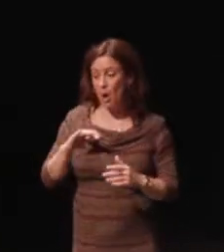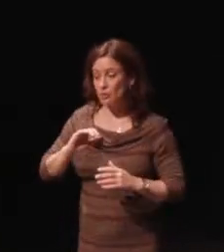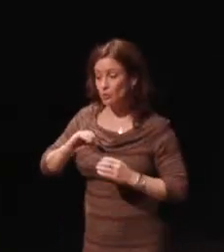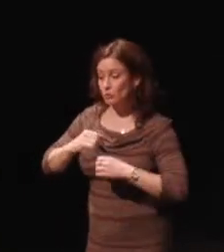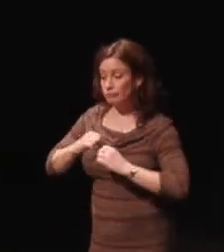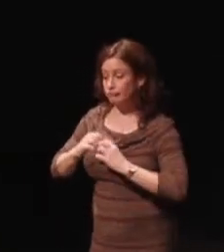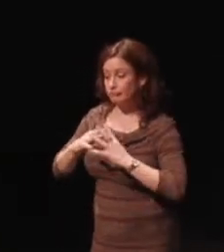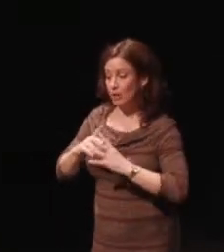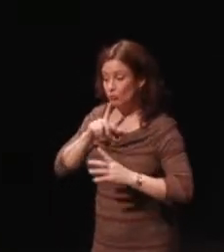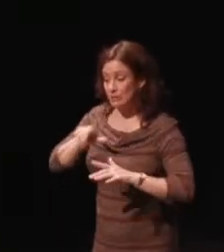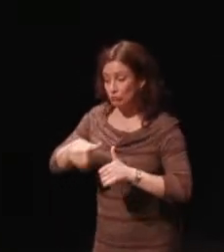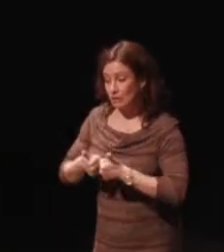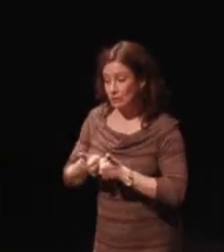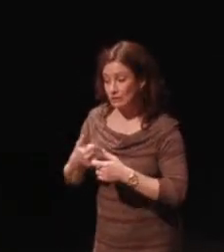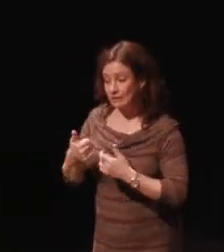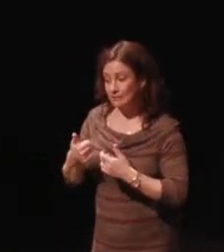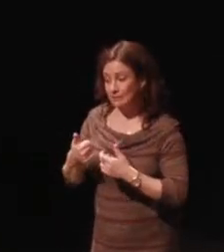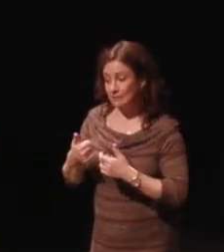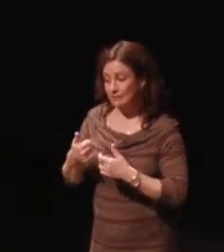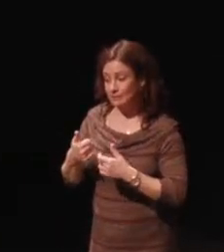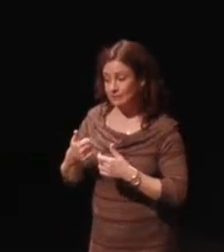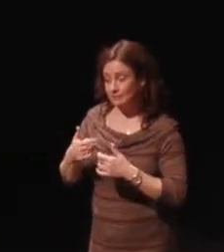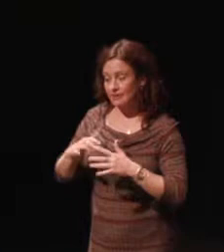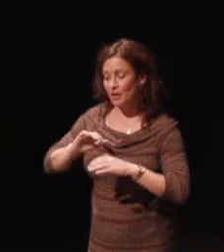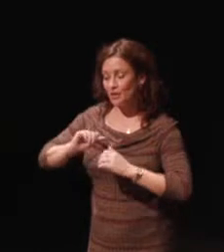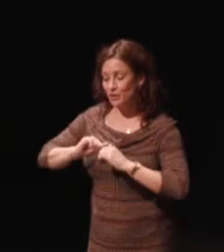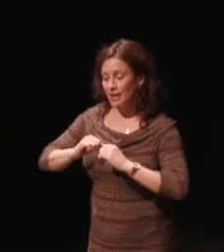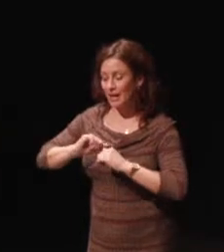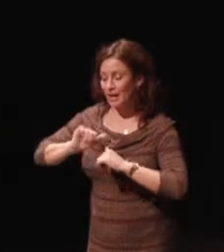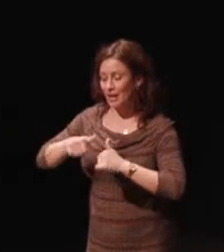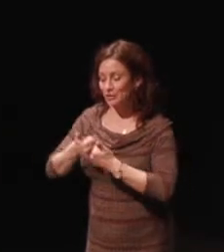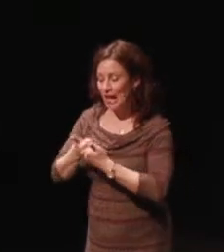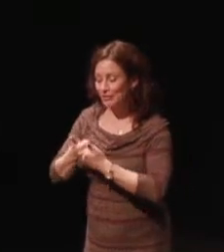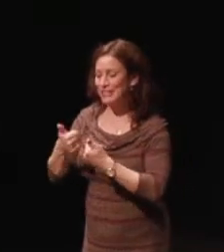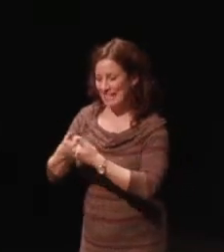And once again, if you think about it from the very beginning, it doesn't all have to.